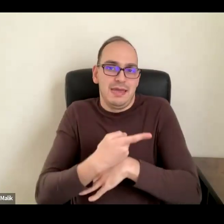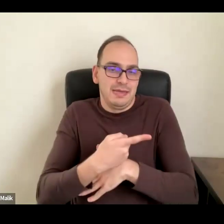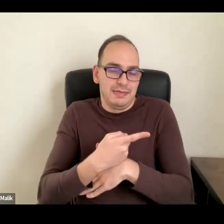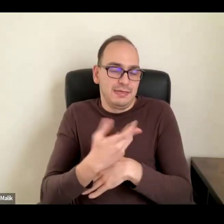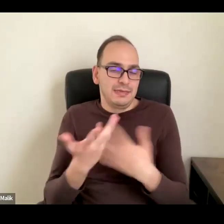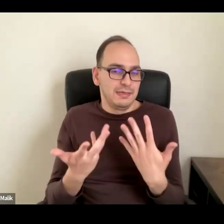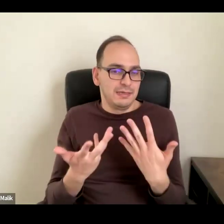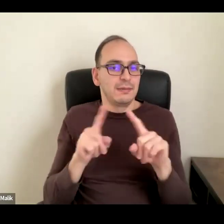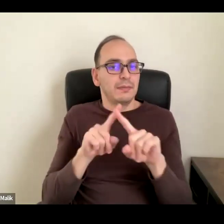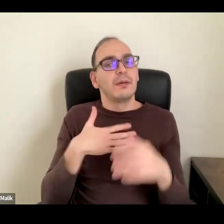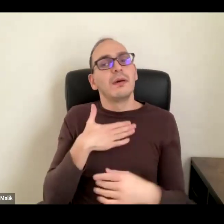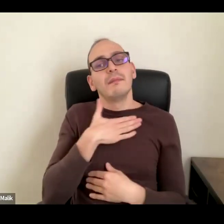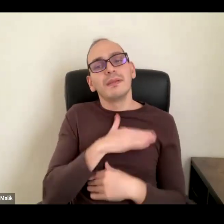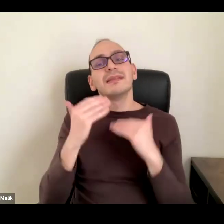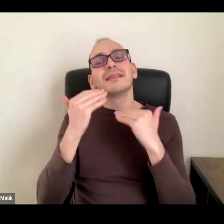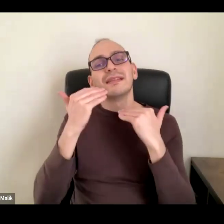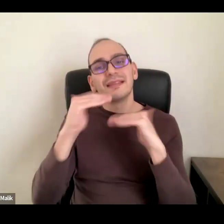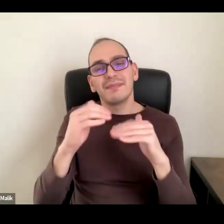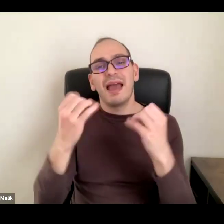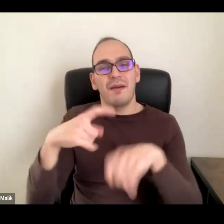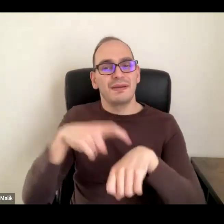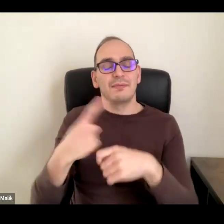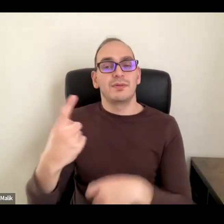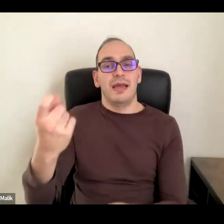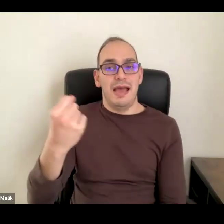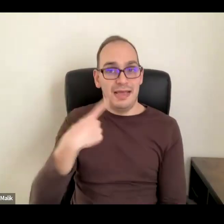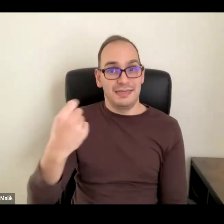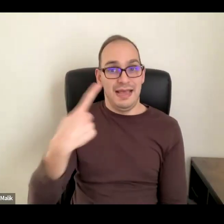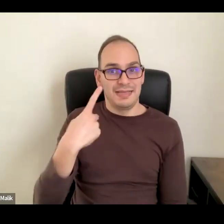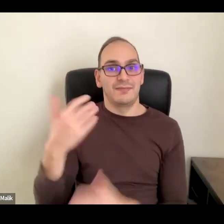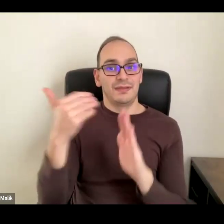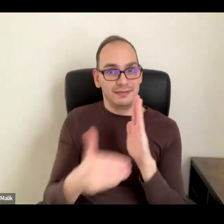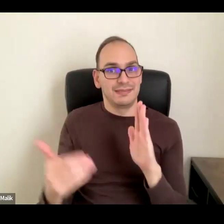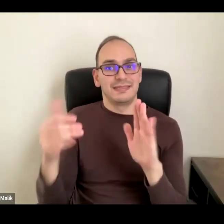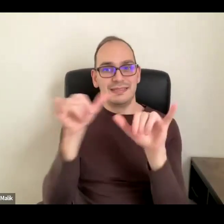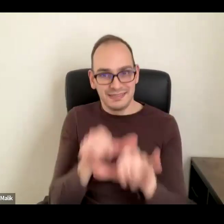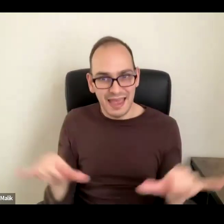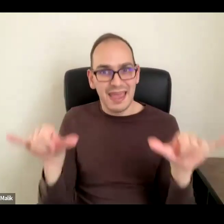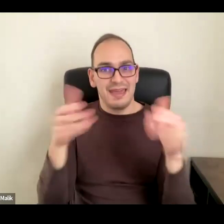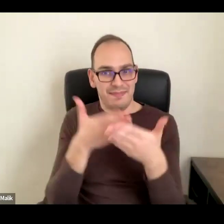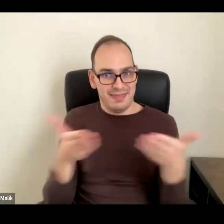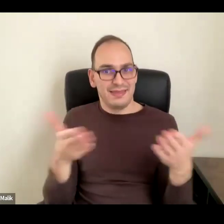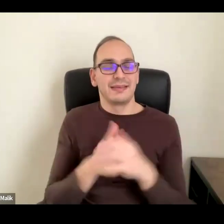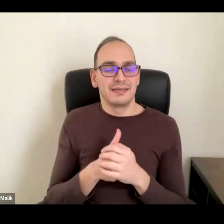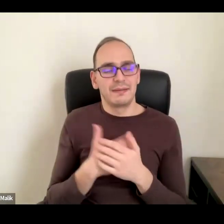But please limit the number of times you ask us for the same thing. Please institute some